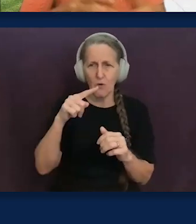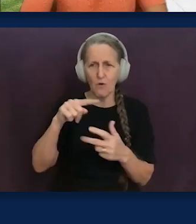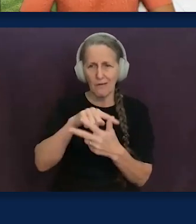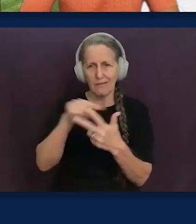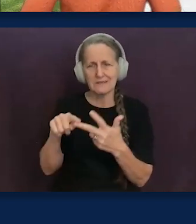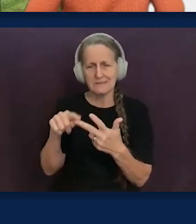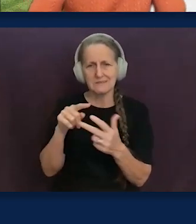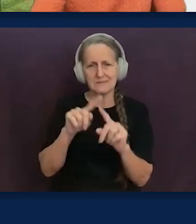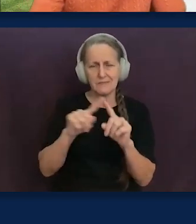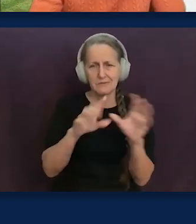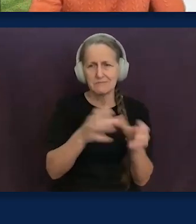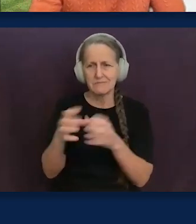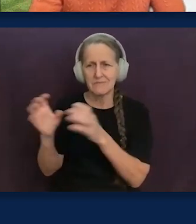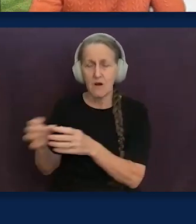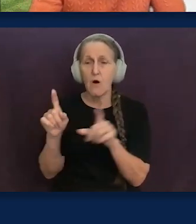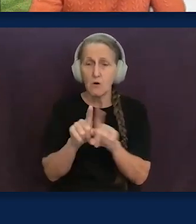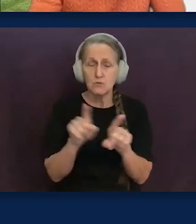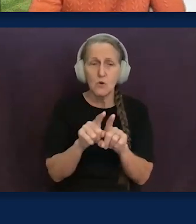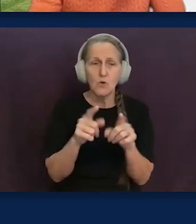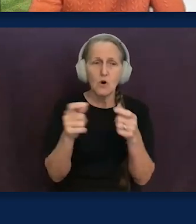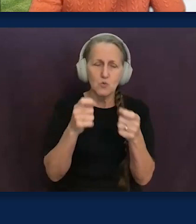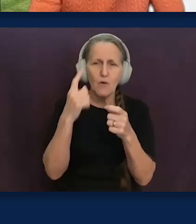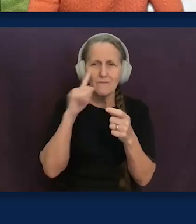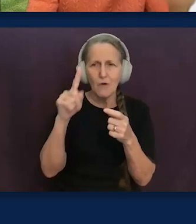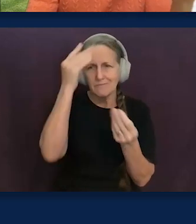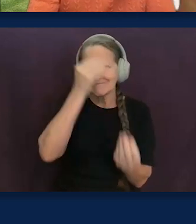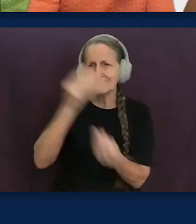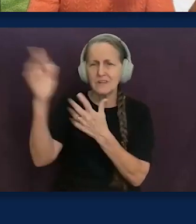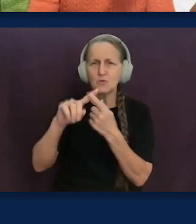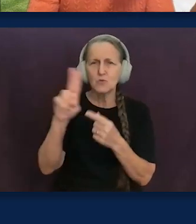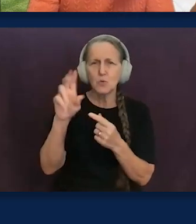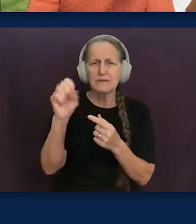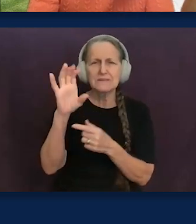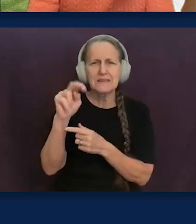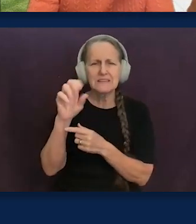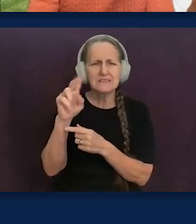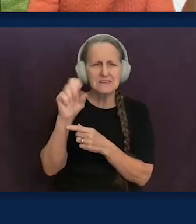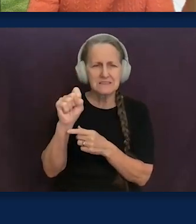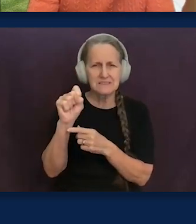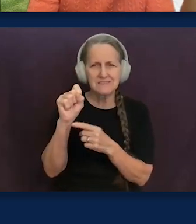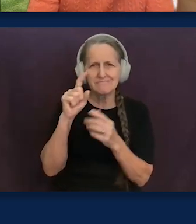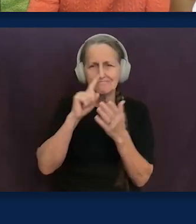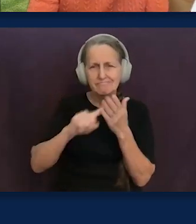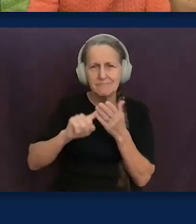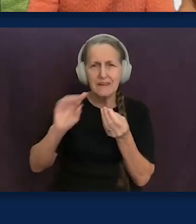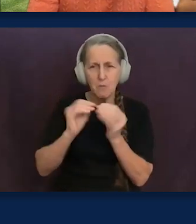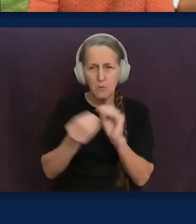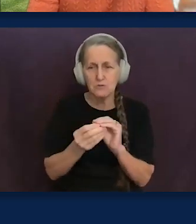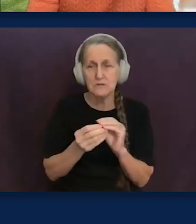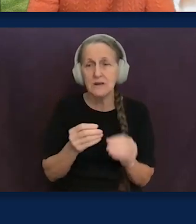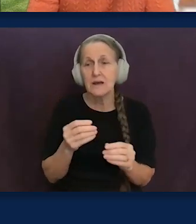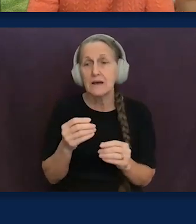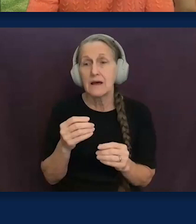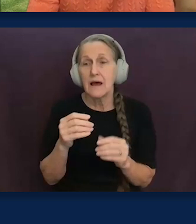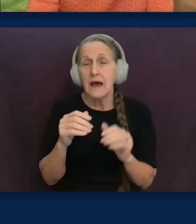And we also controlled for US census division. Our exposure variable, again, was the insurance type.